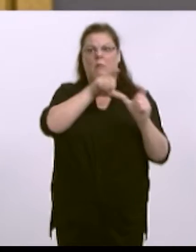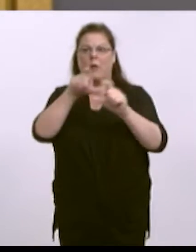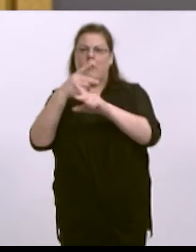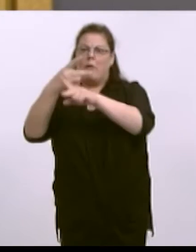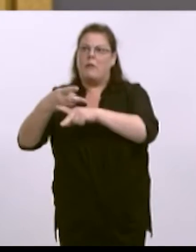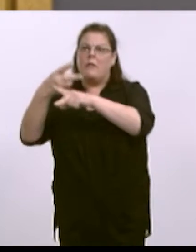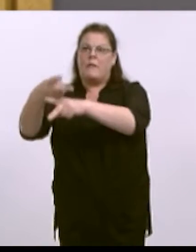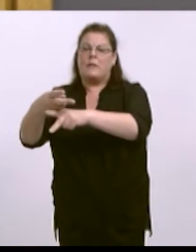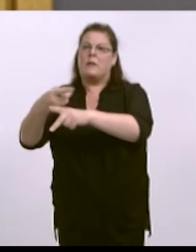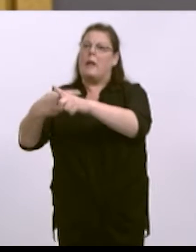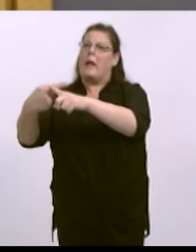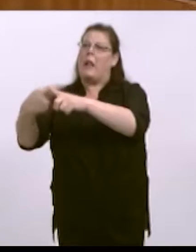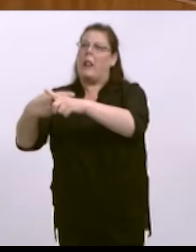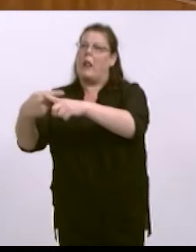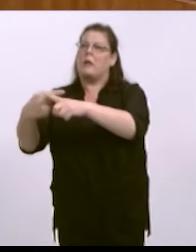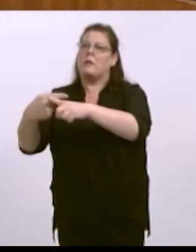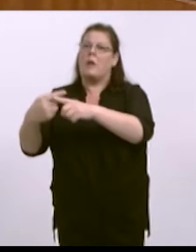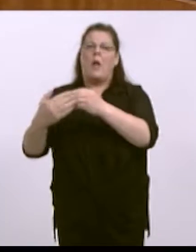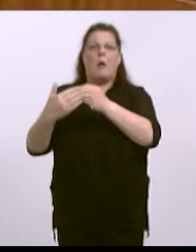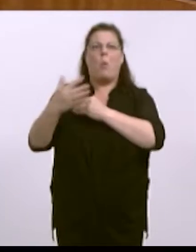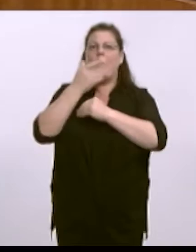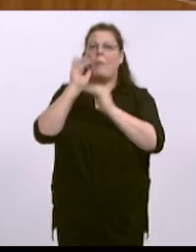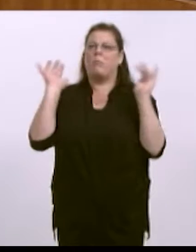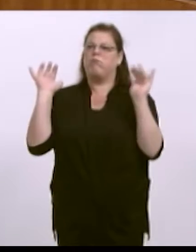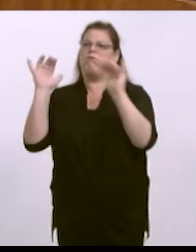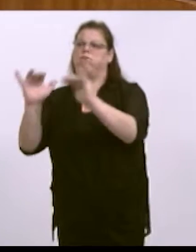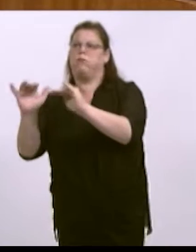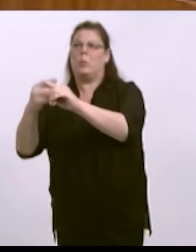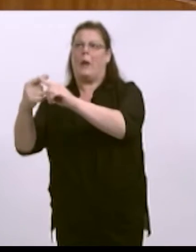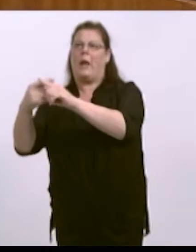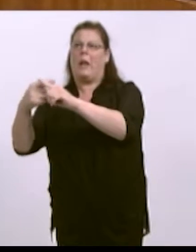English and overseas visitors from Wales? Carwyn Jones: Weíre aware of it, but of course,